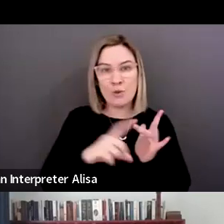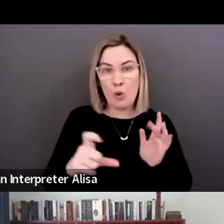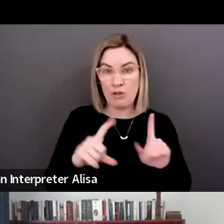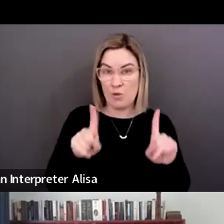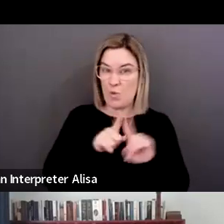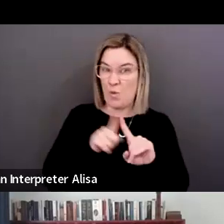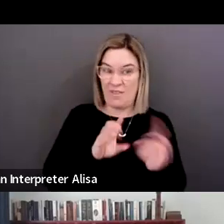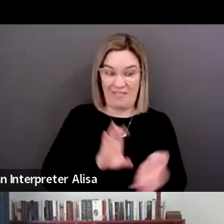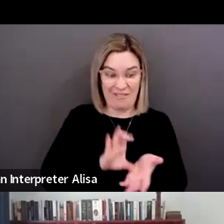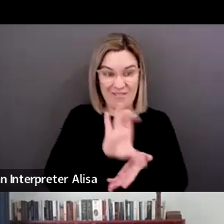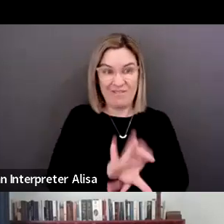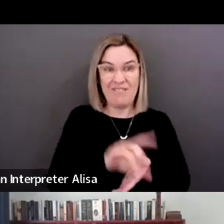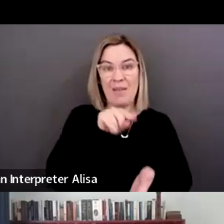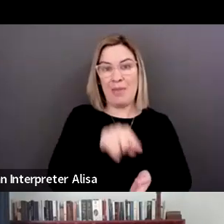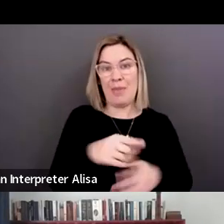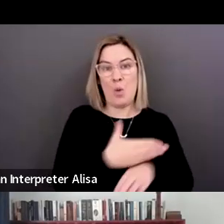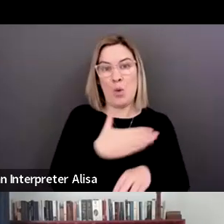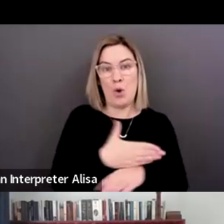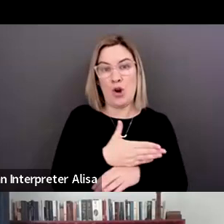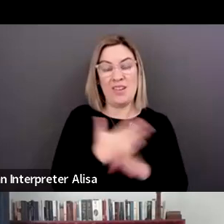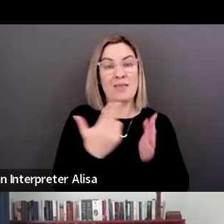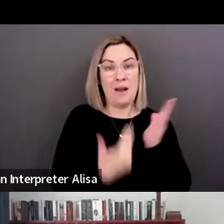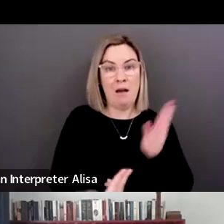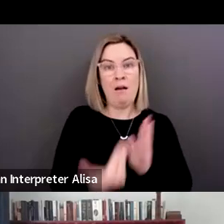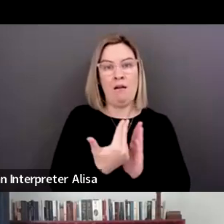what is happening in the world, this is what we need to be doing. We really